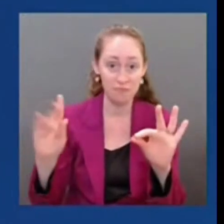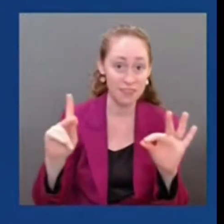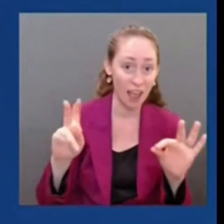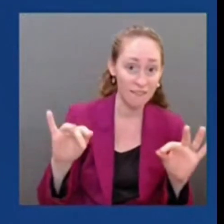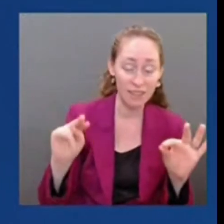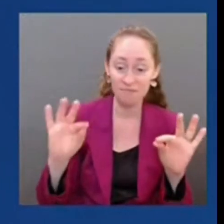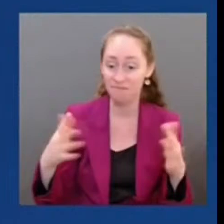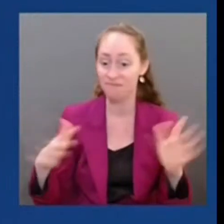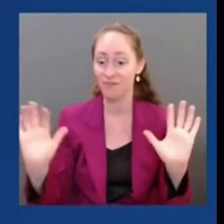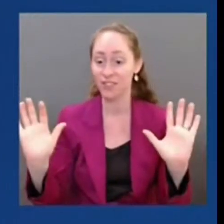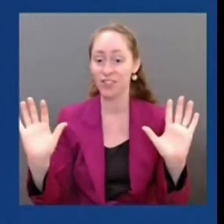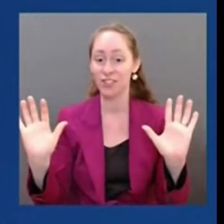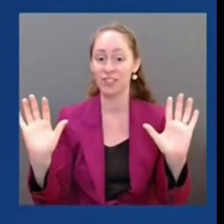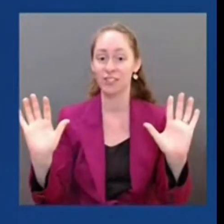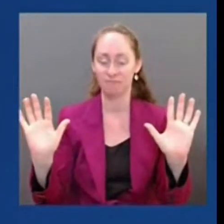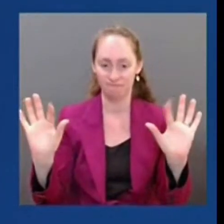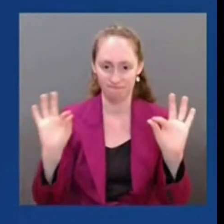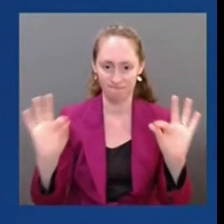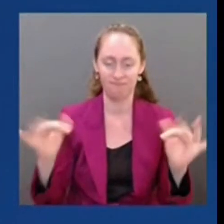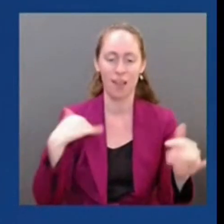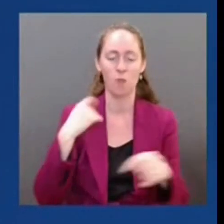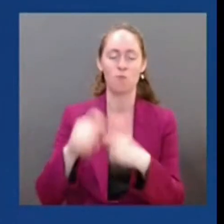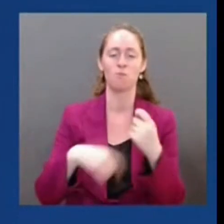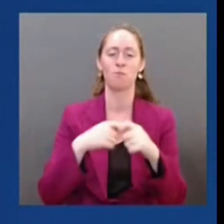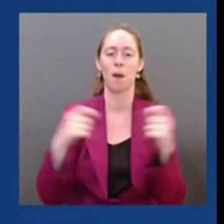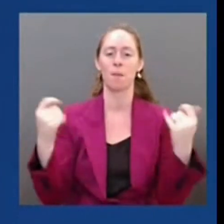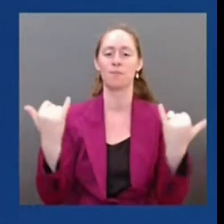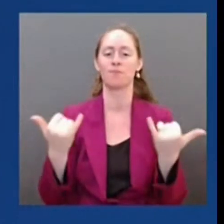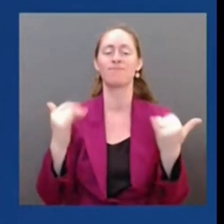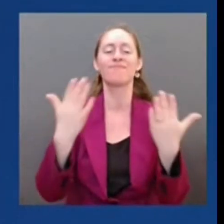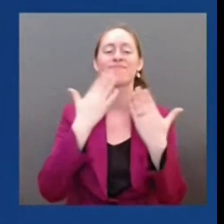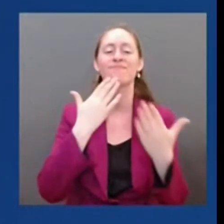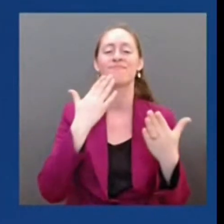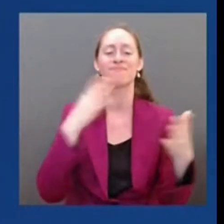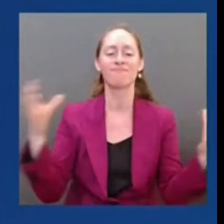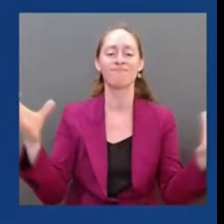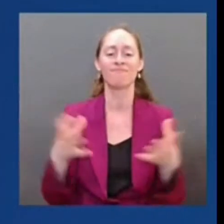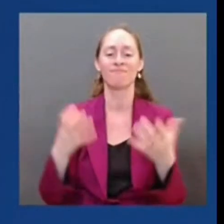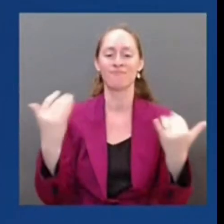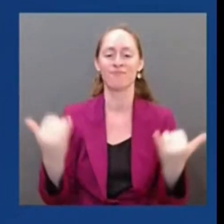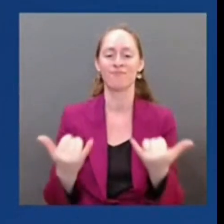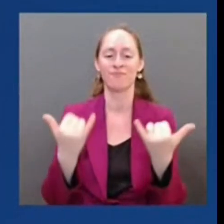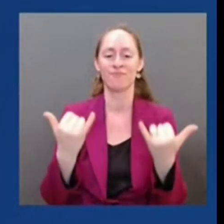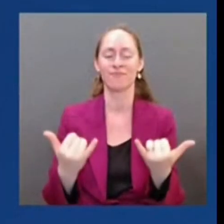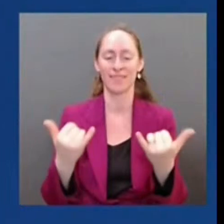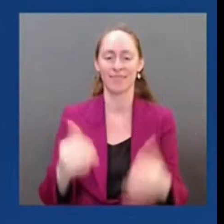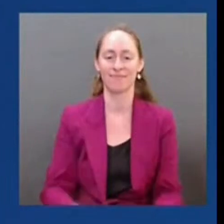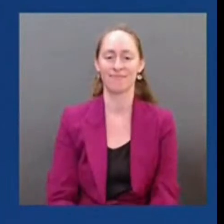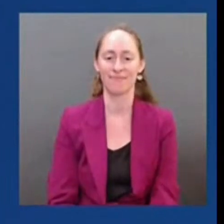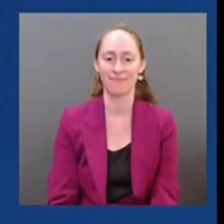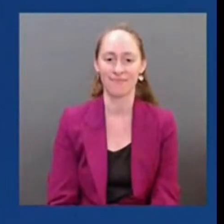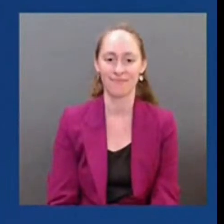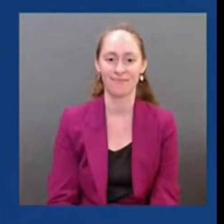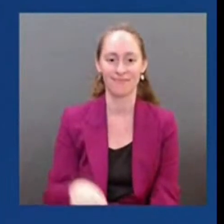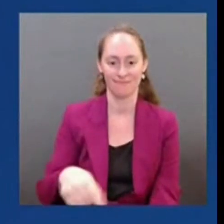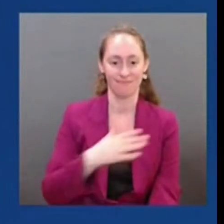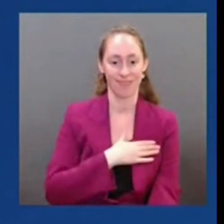ARE DONE WITH Q AND A. LET ME